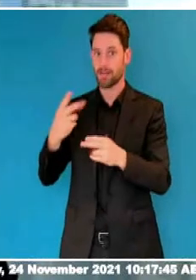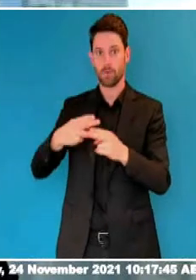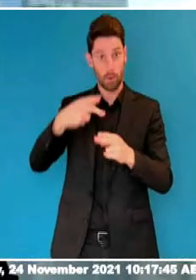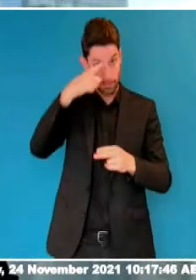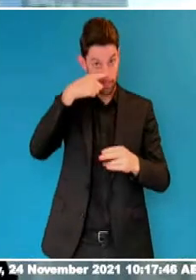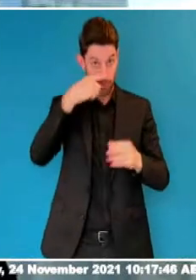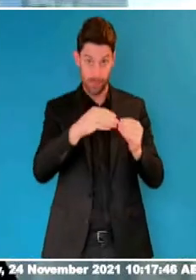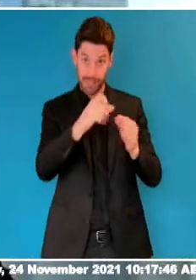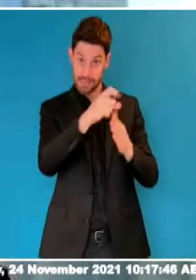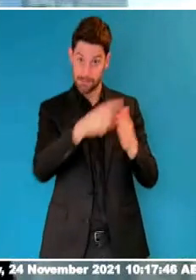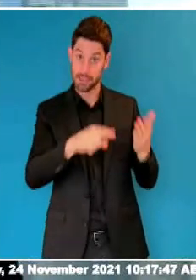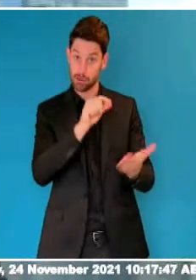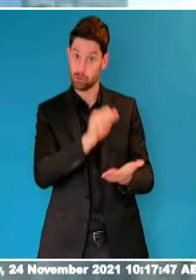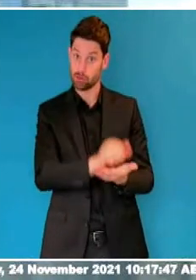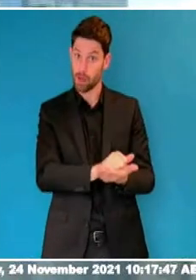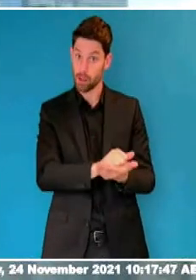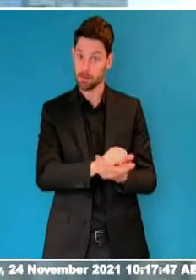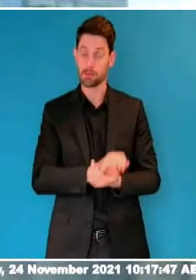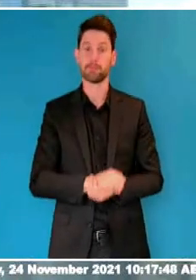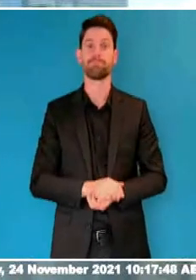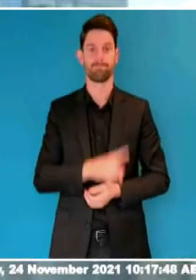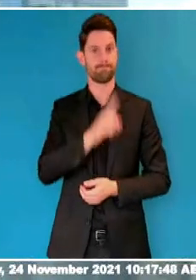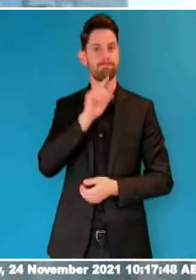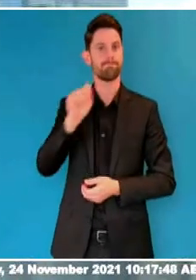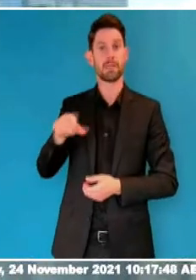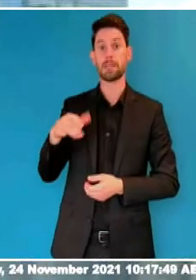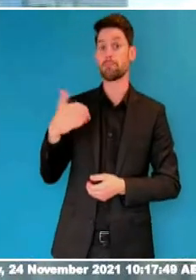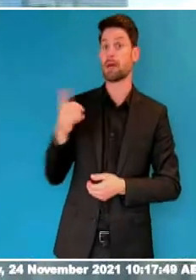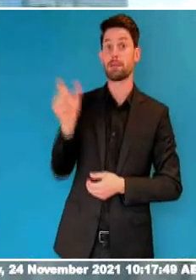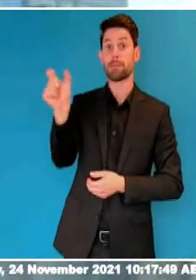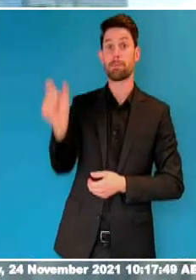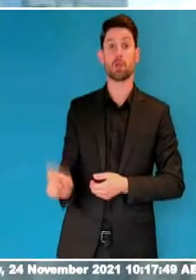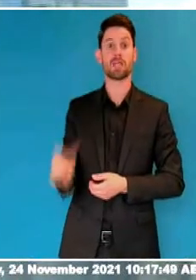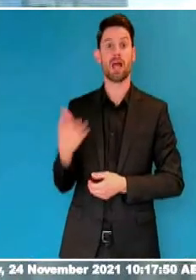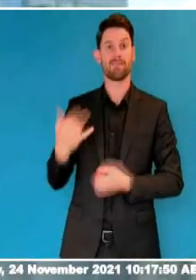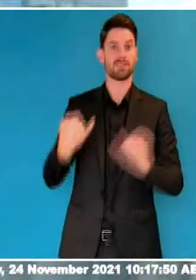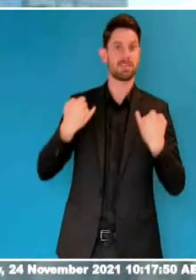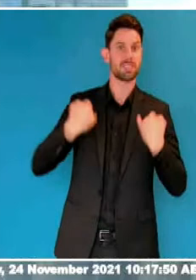That's correct, it may be for people who have a temporary illness or injury as well other needs.